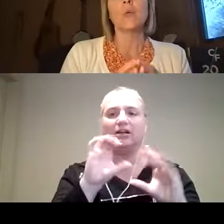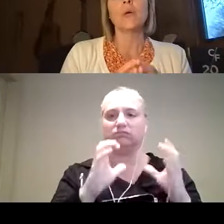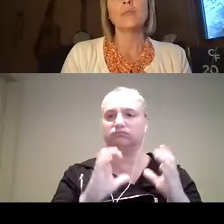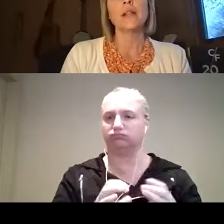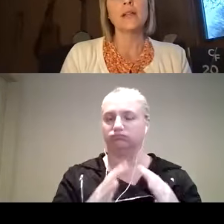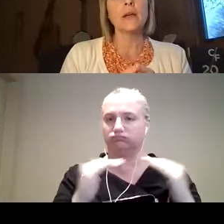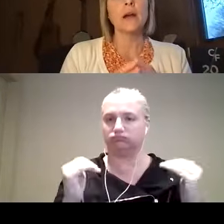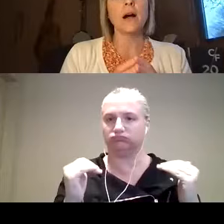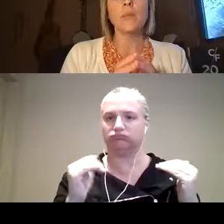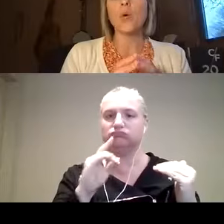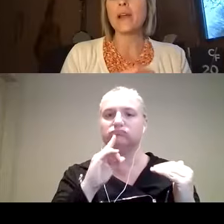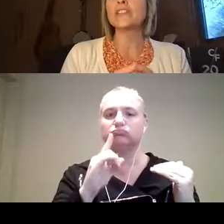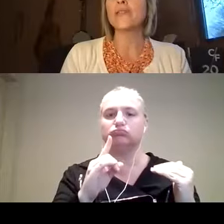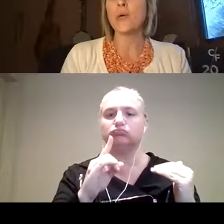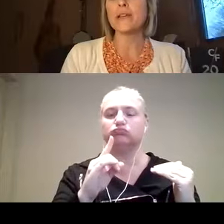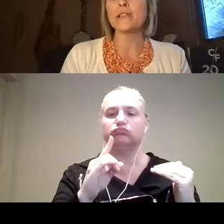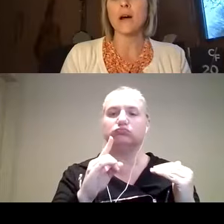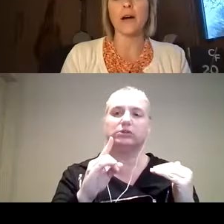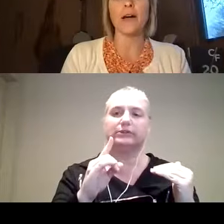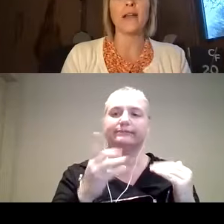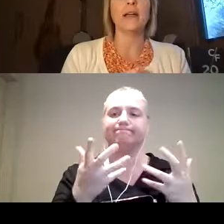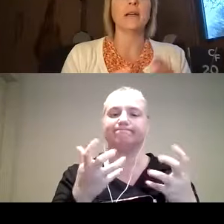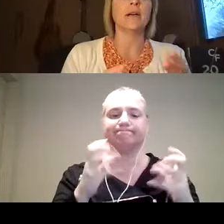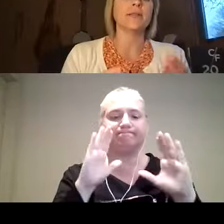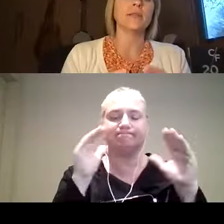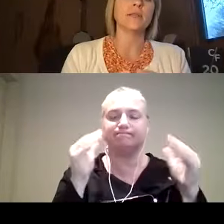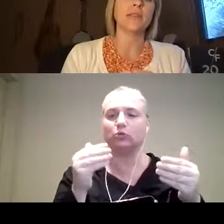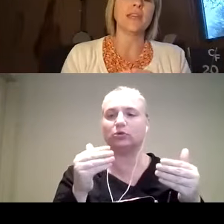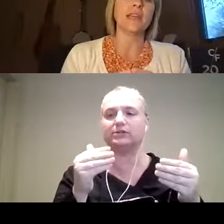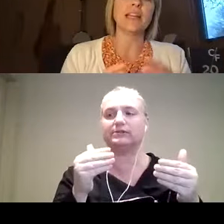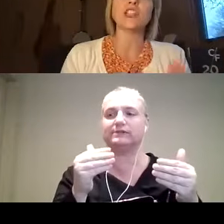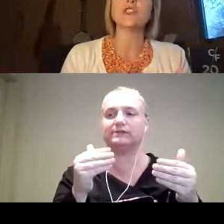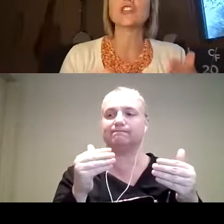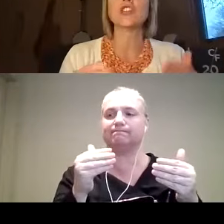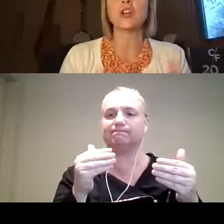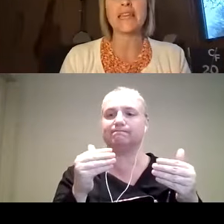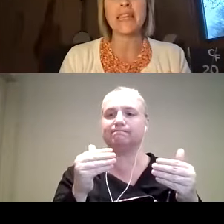we really wanted to focus on the instructional need piece.